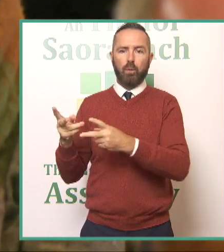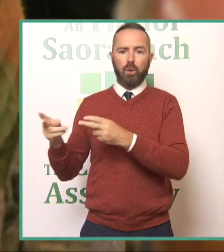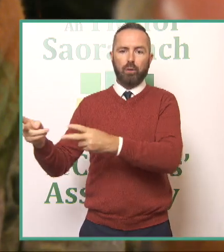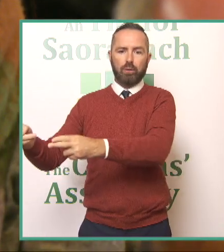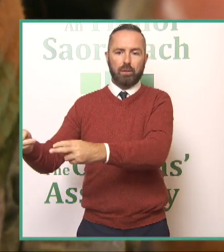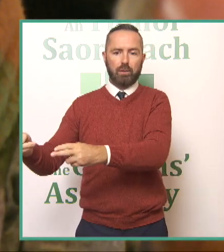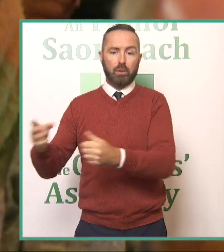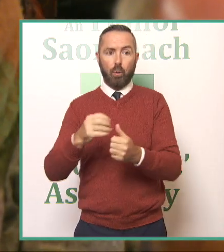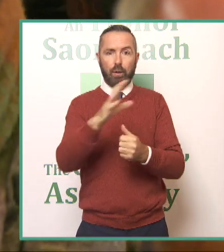we